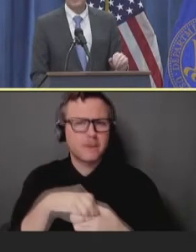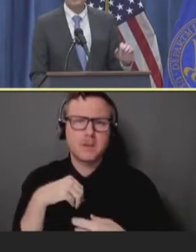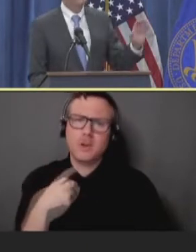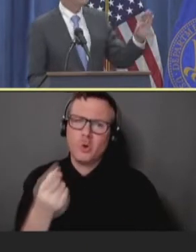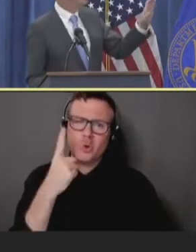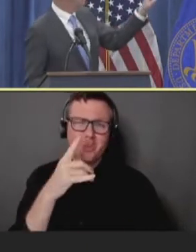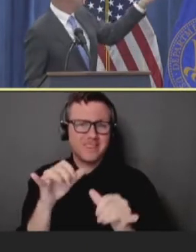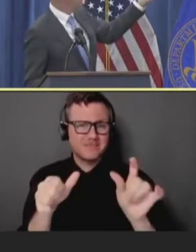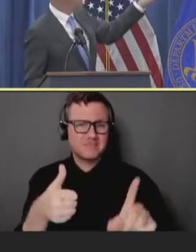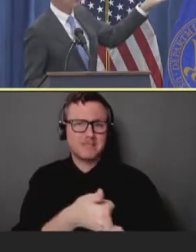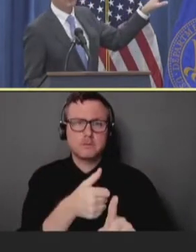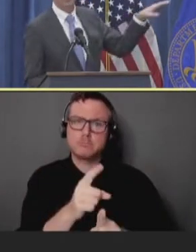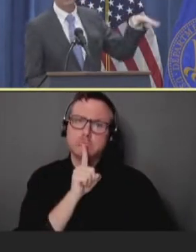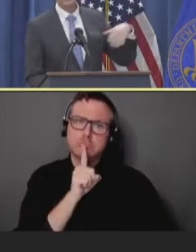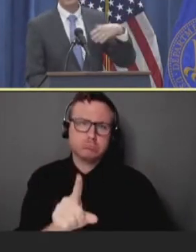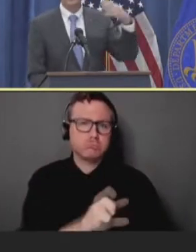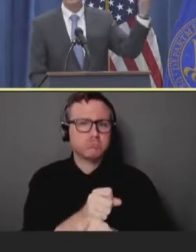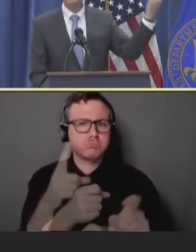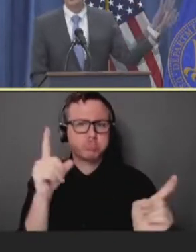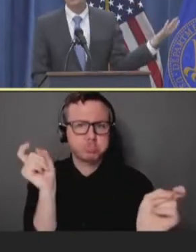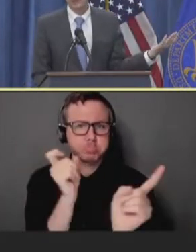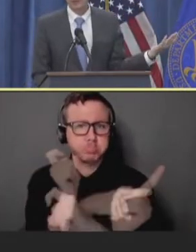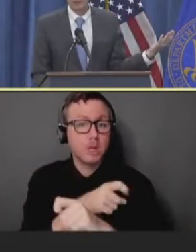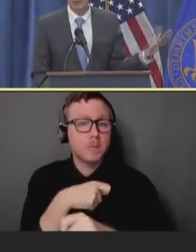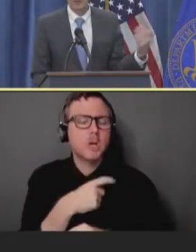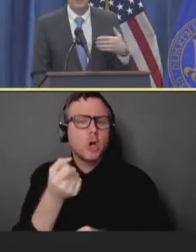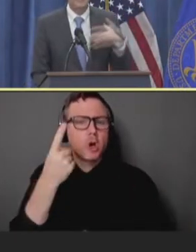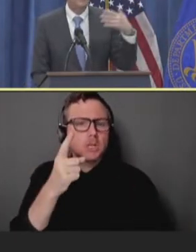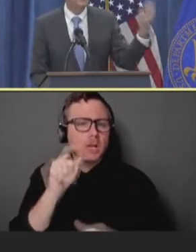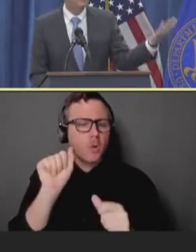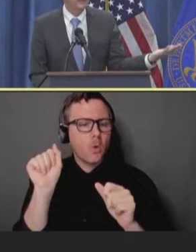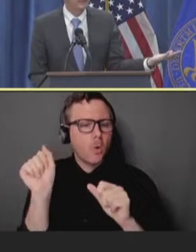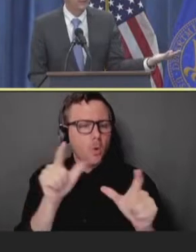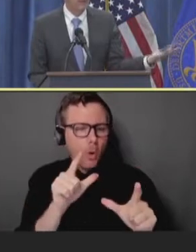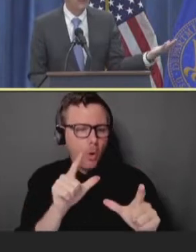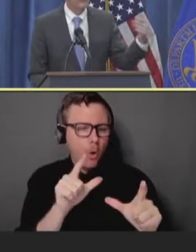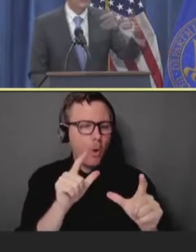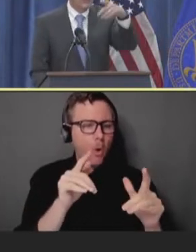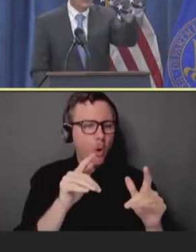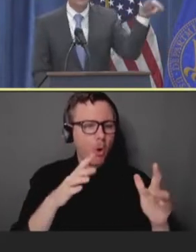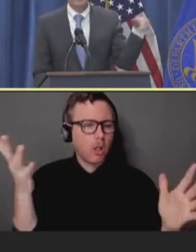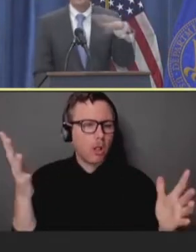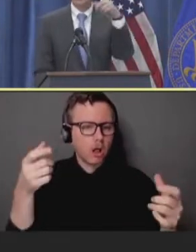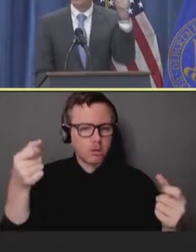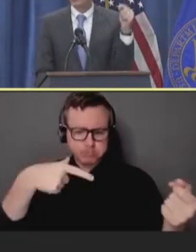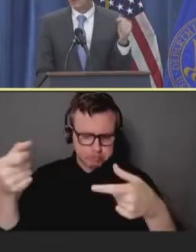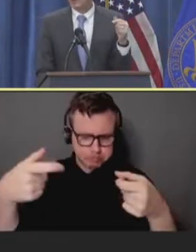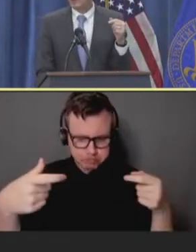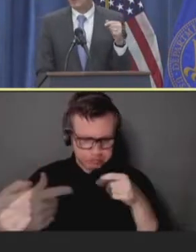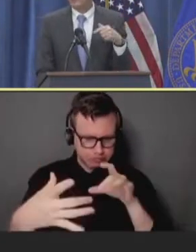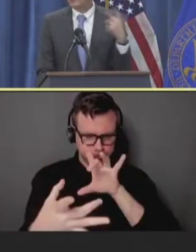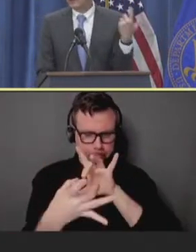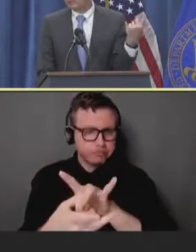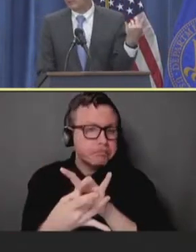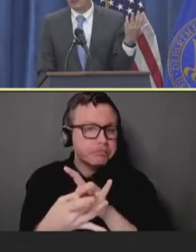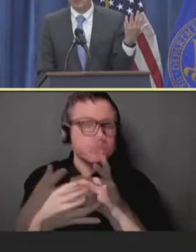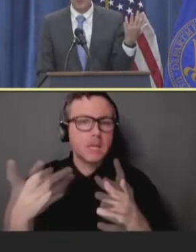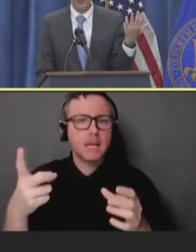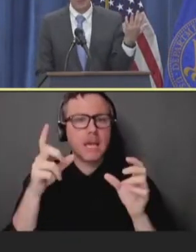It's even more complex, as you know, because they all talk to each other. And they release factors that goes throughout the body and can affect the immune system